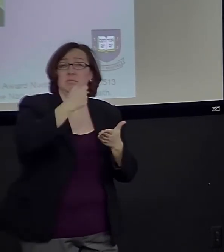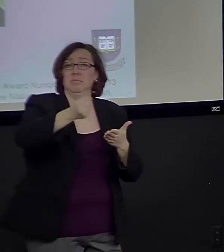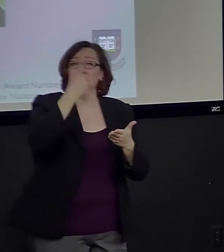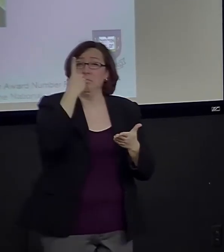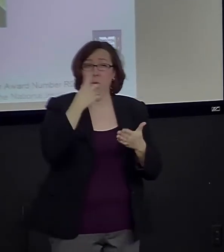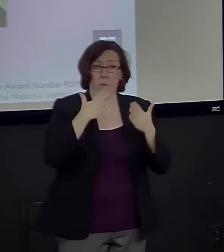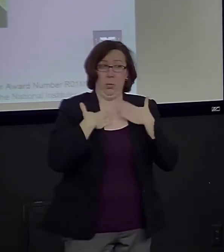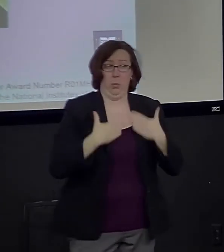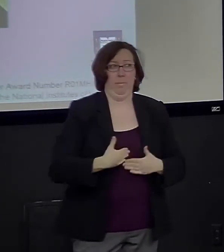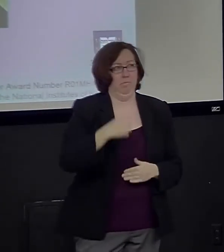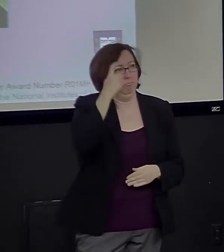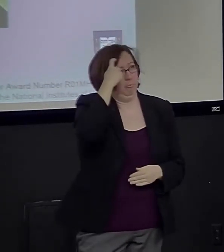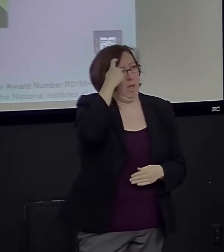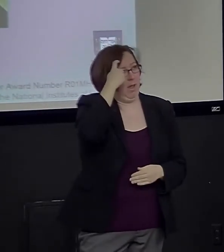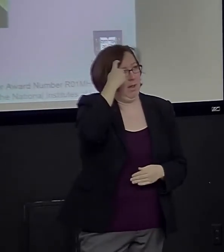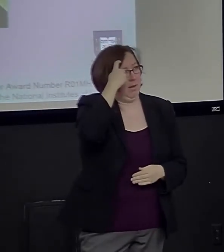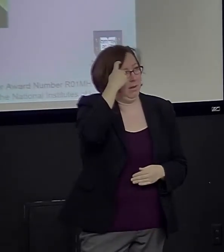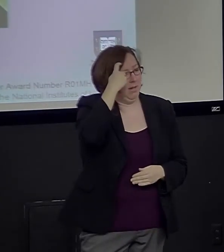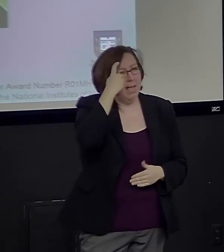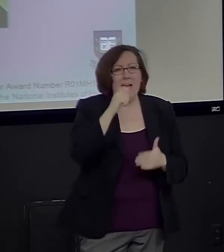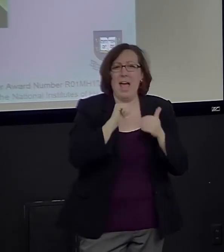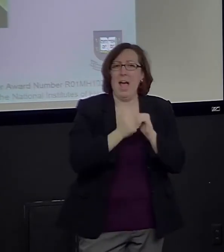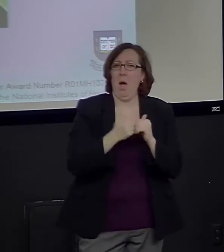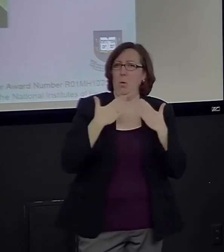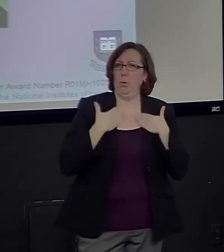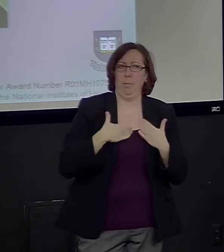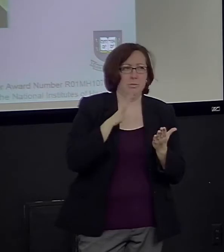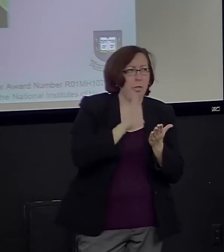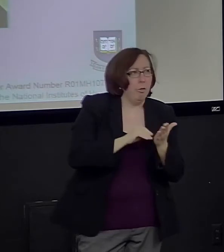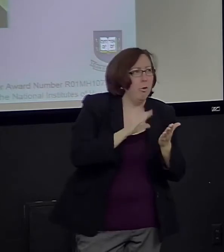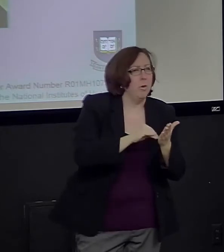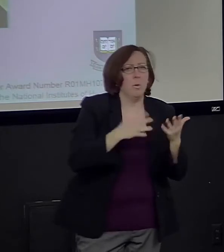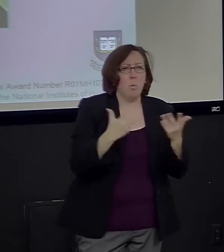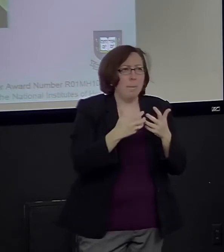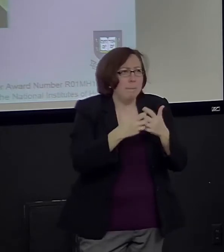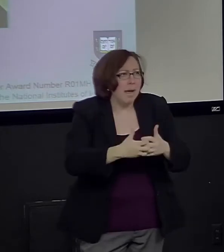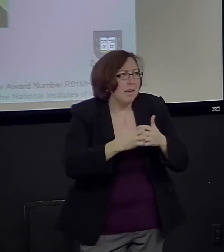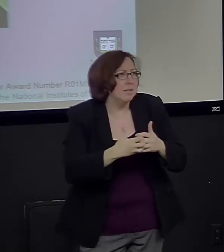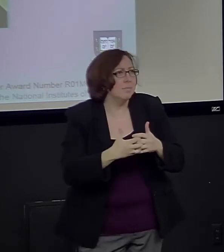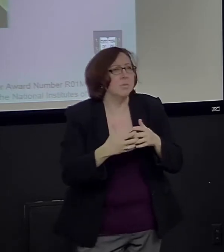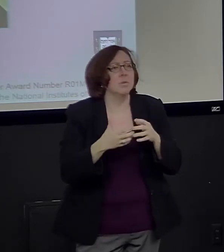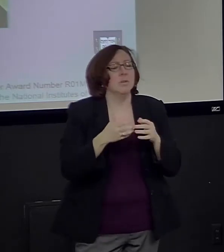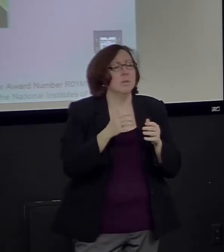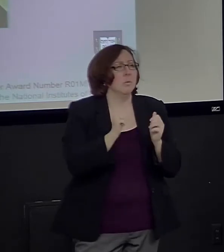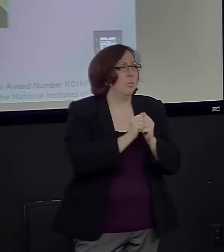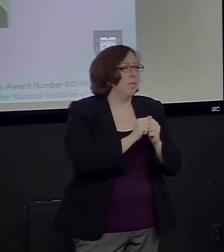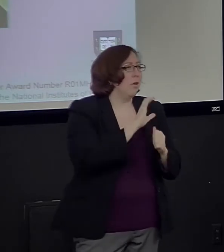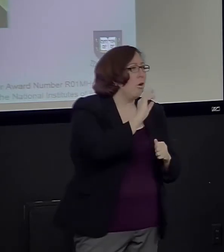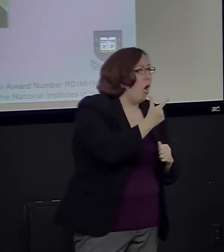but more so of the human learning mechanisms in their cognitive and neural dimensions.